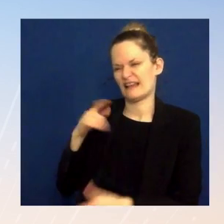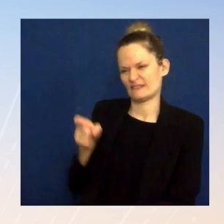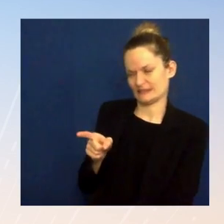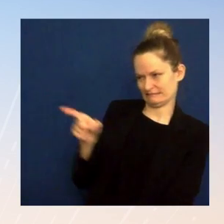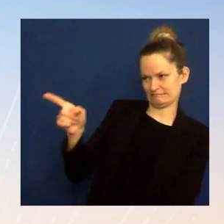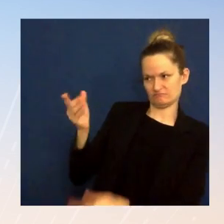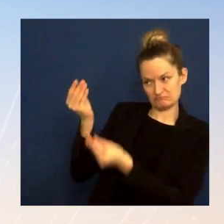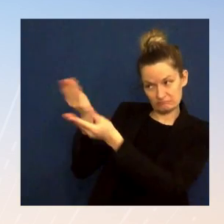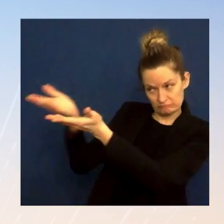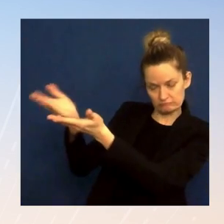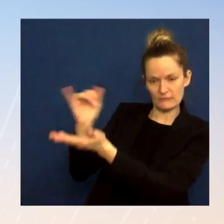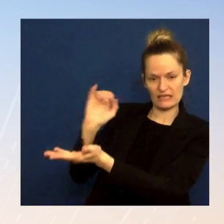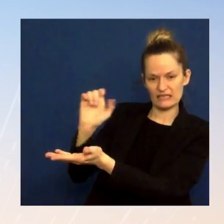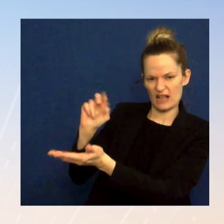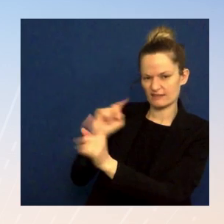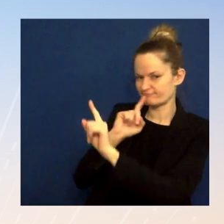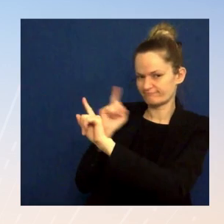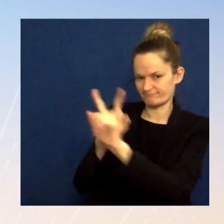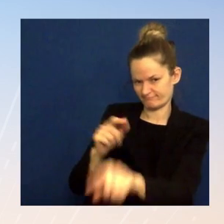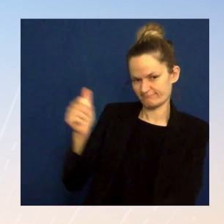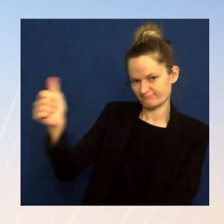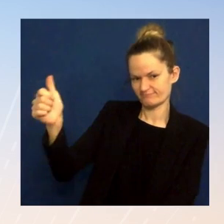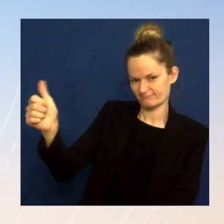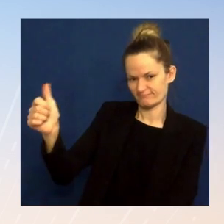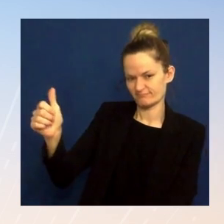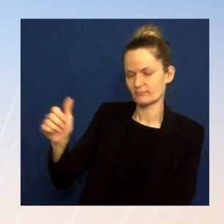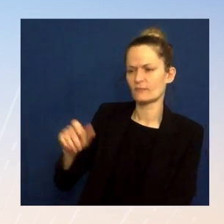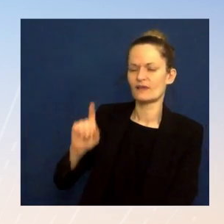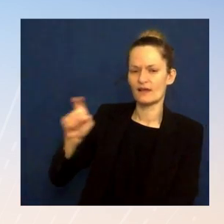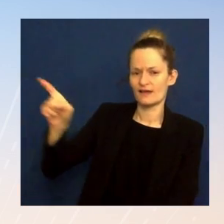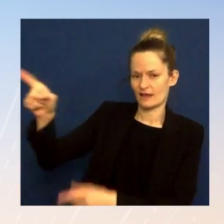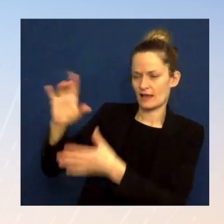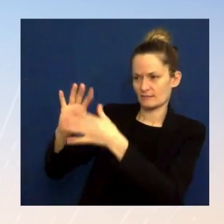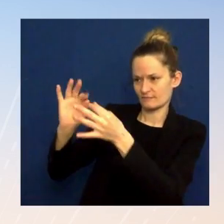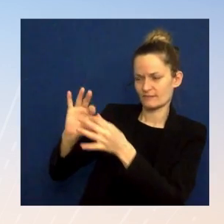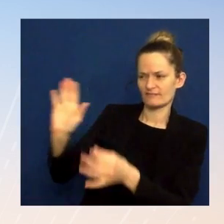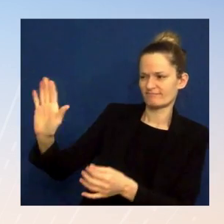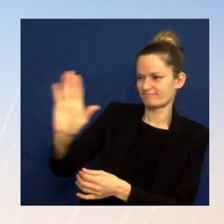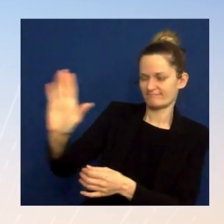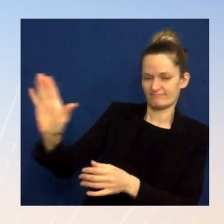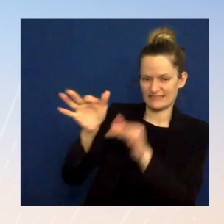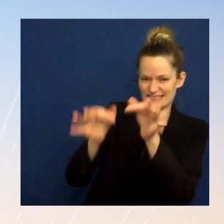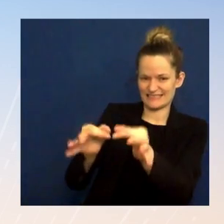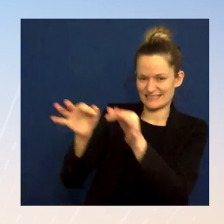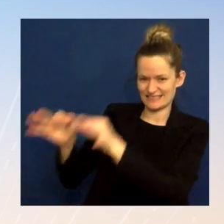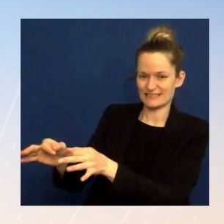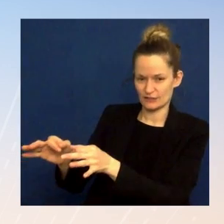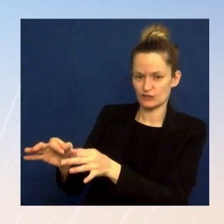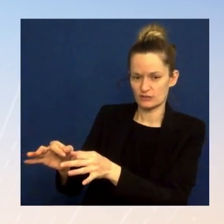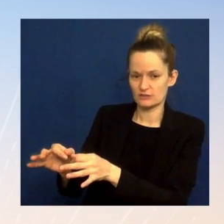I really want to leave in her hands. On the question of Sudan, part of the reason that Special Envoy Feltman